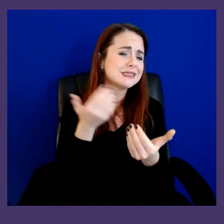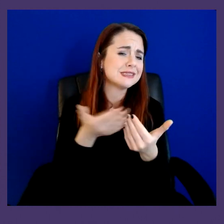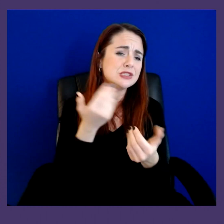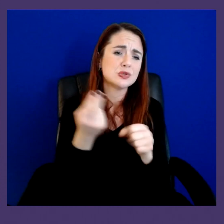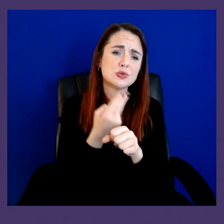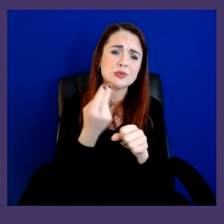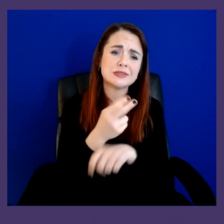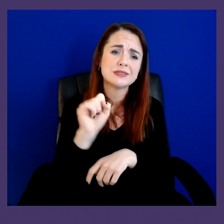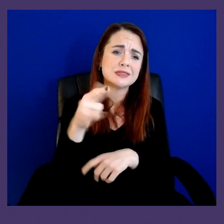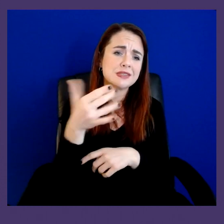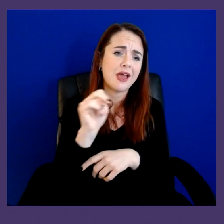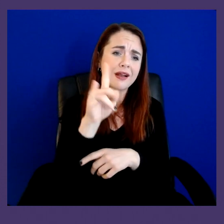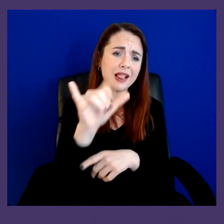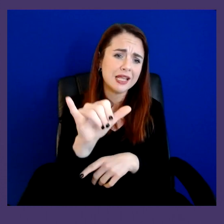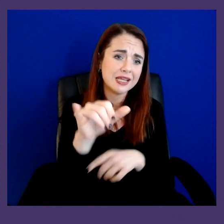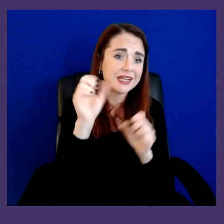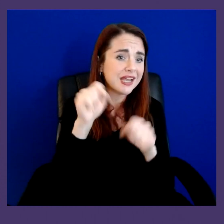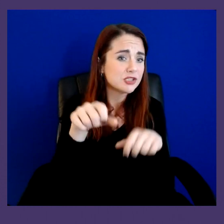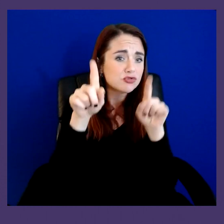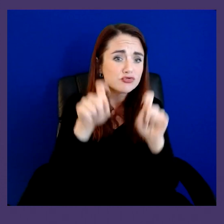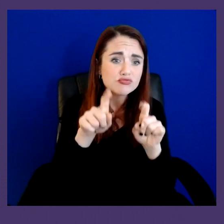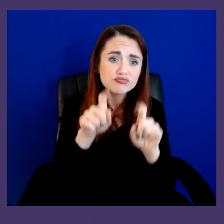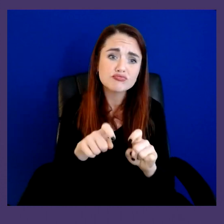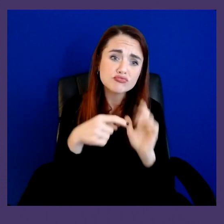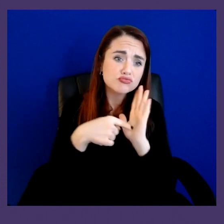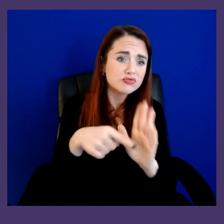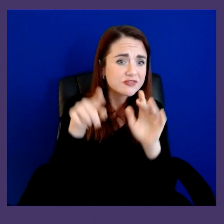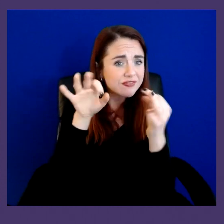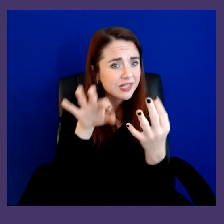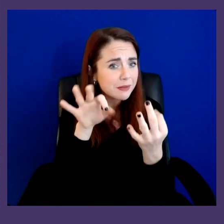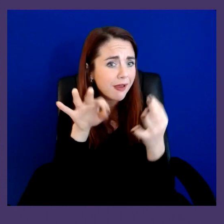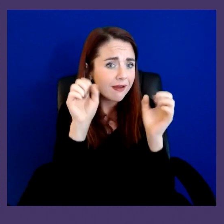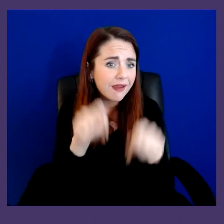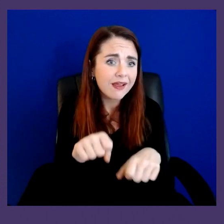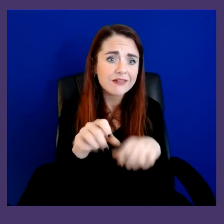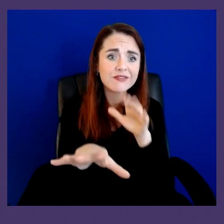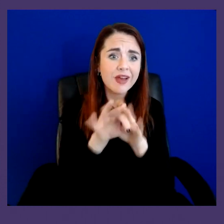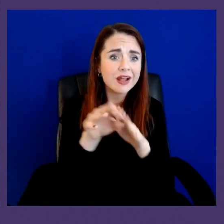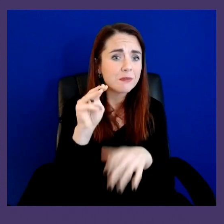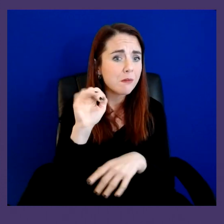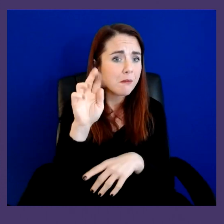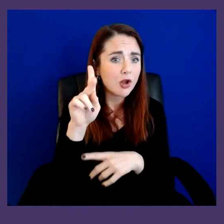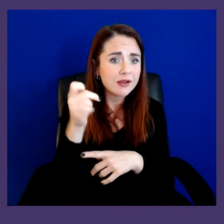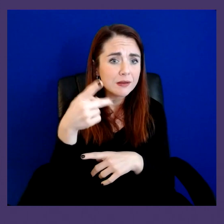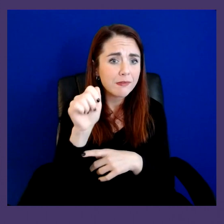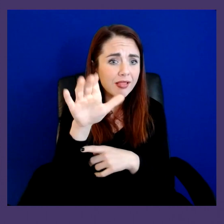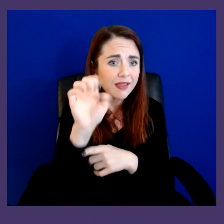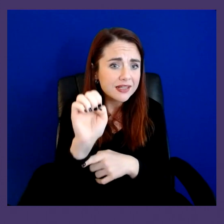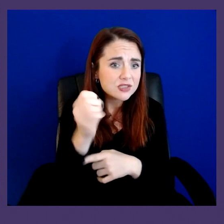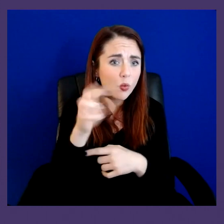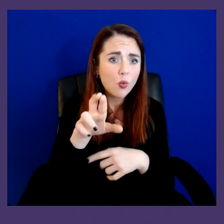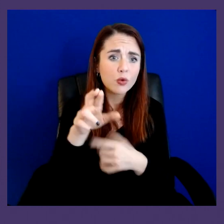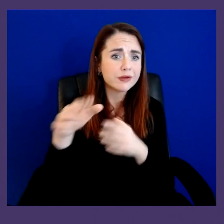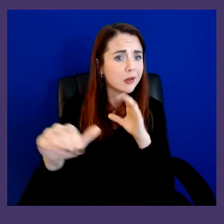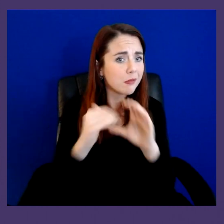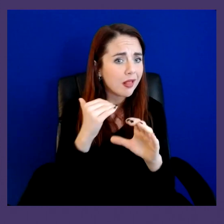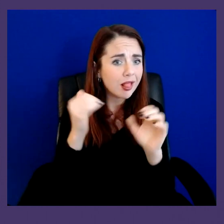we can do a trial so you can get feedback. Find us in Marketplace or drop us an e-mail and then let's try and affect a change together.